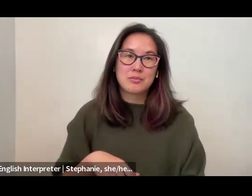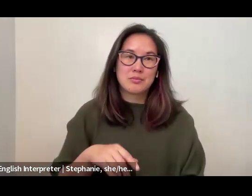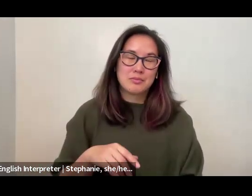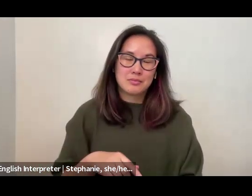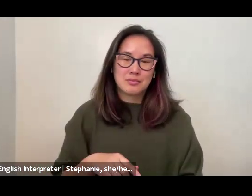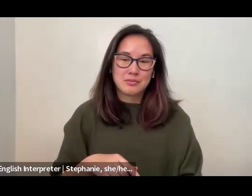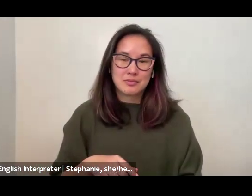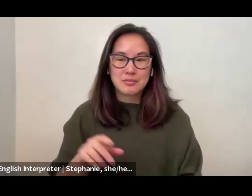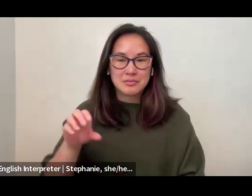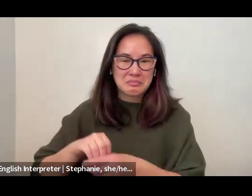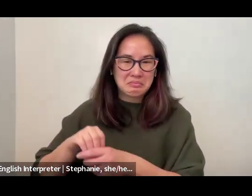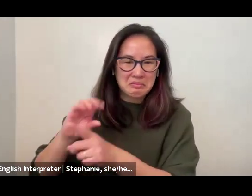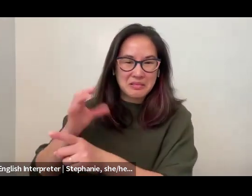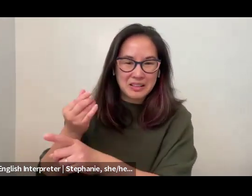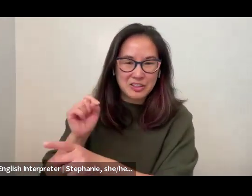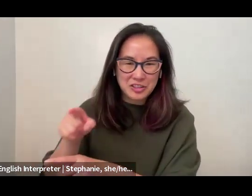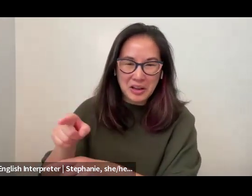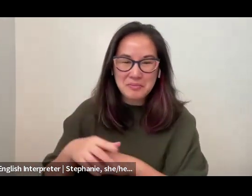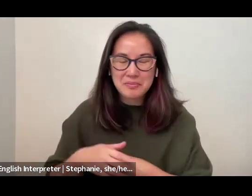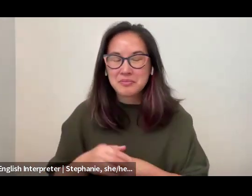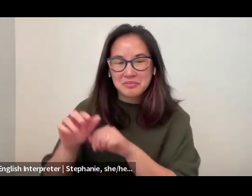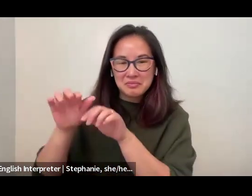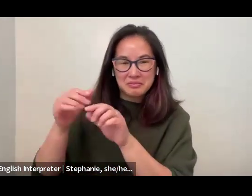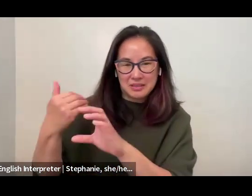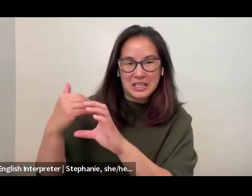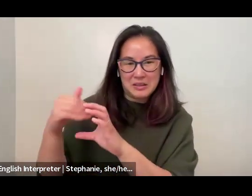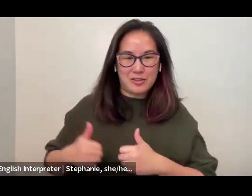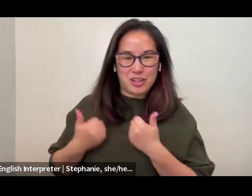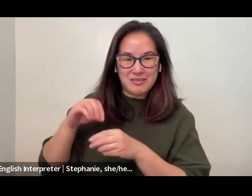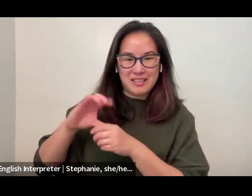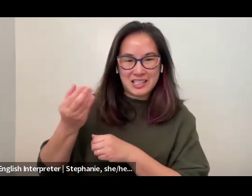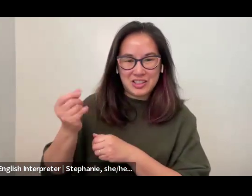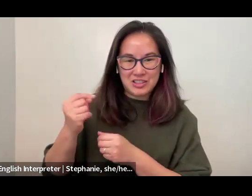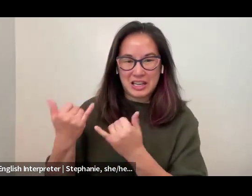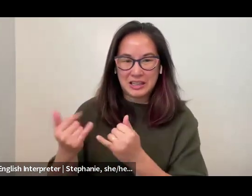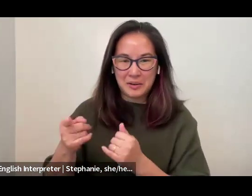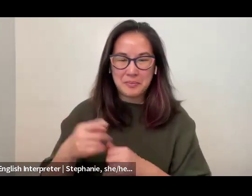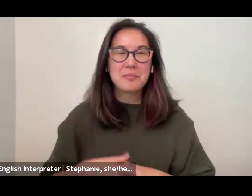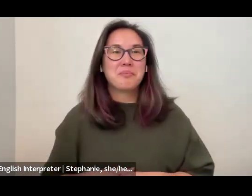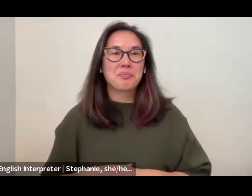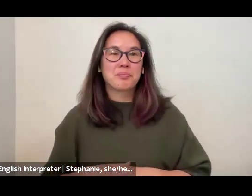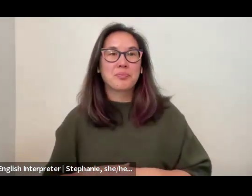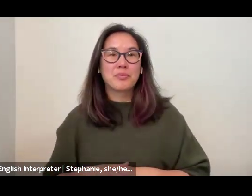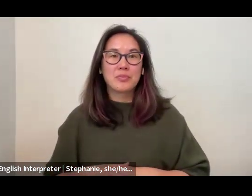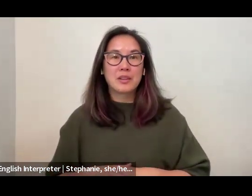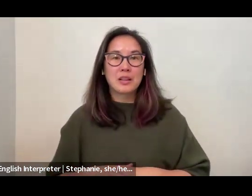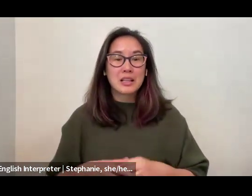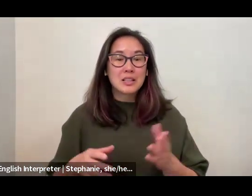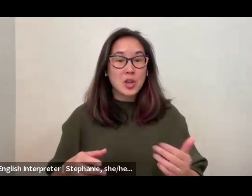To see everyone who's speaking, you can go from, to the view setting